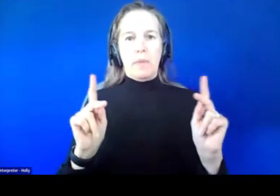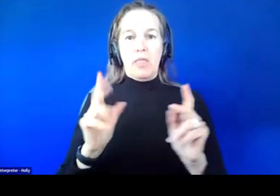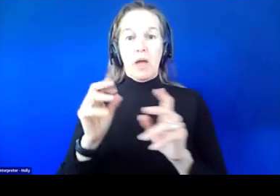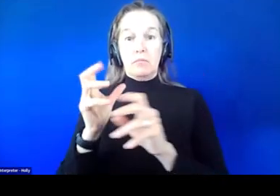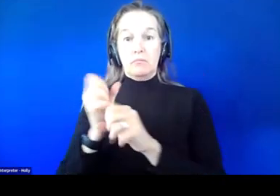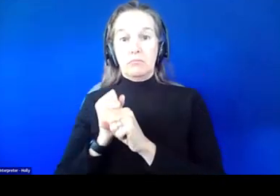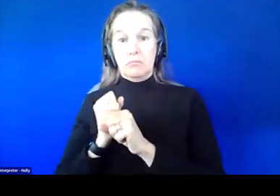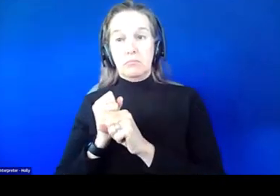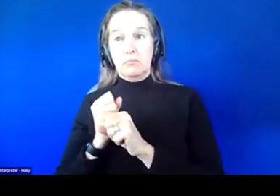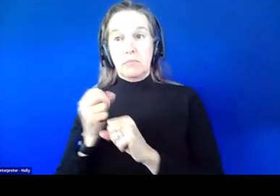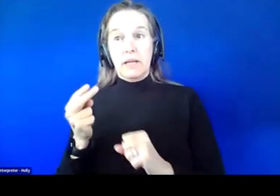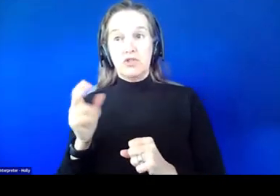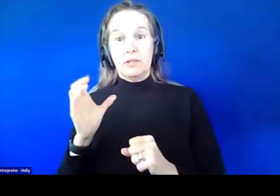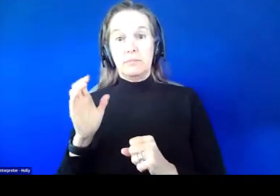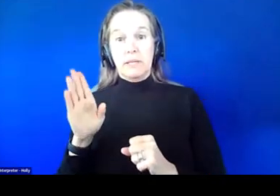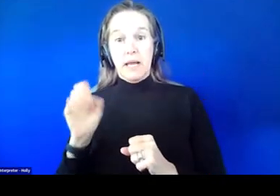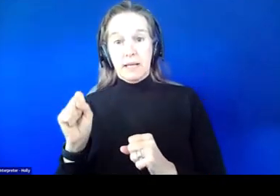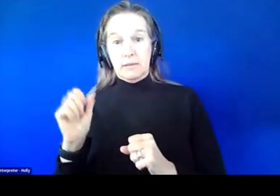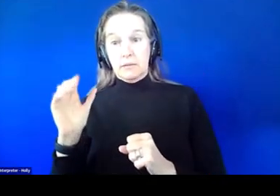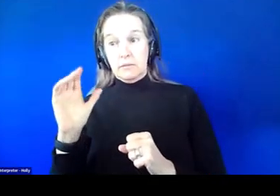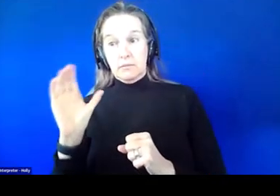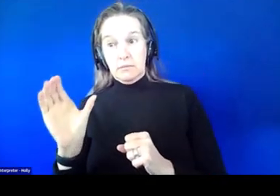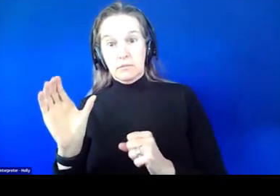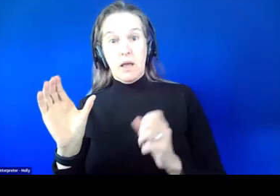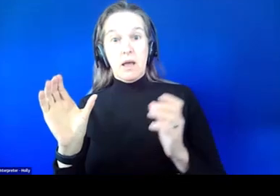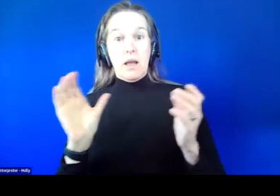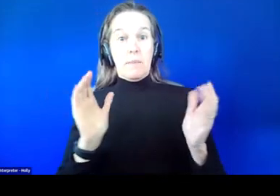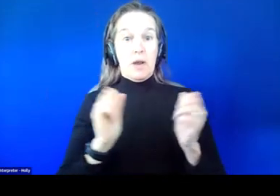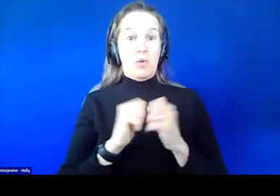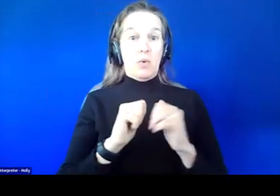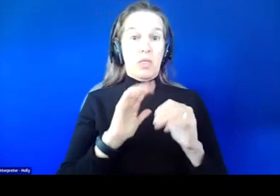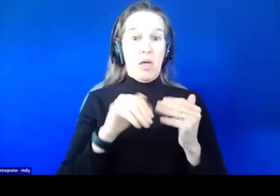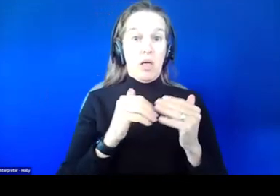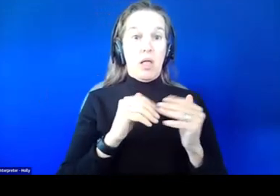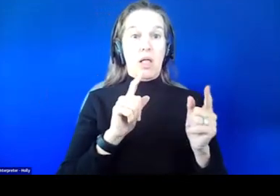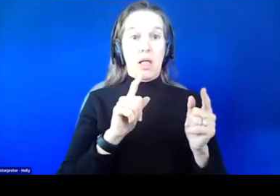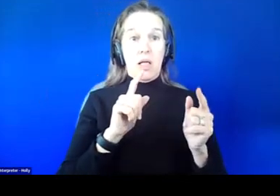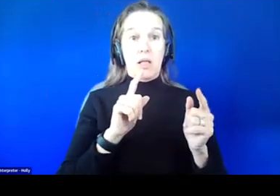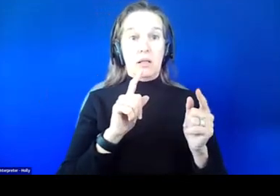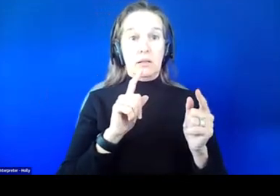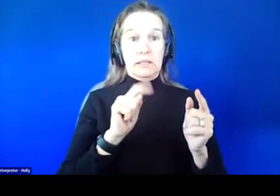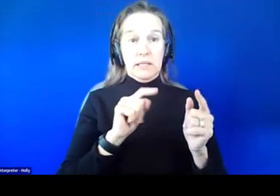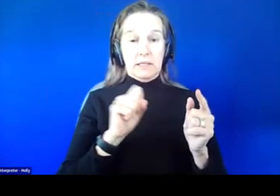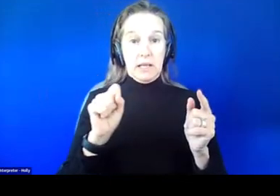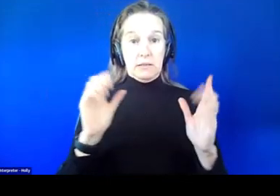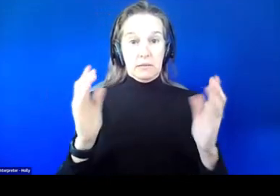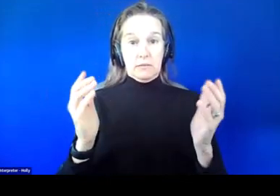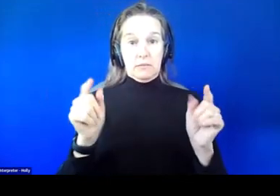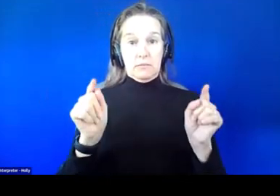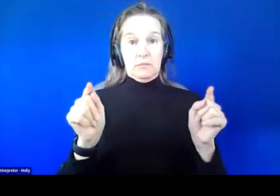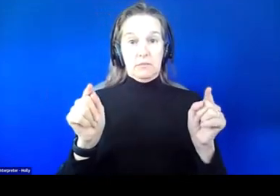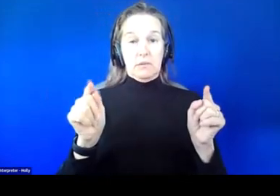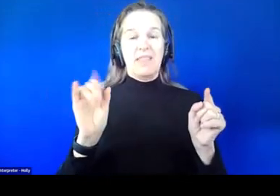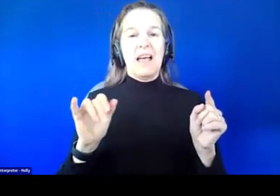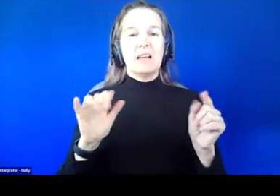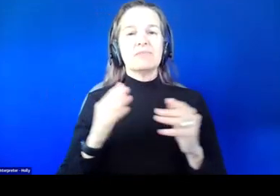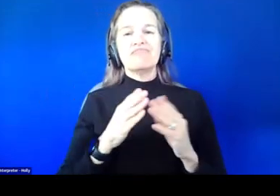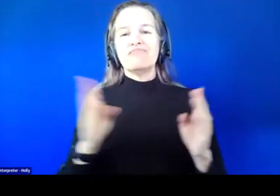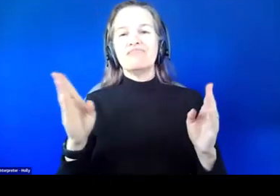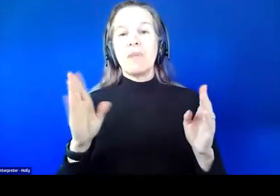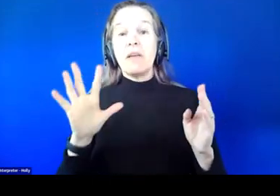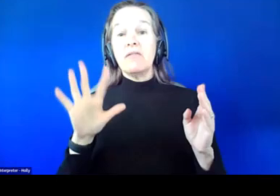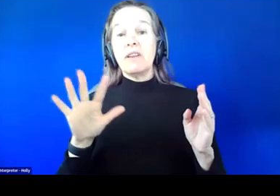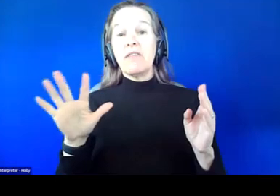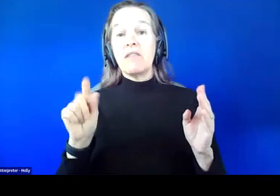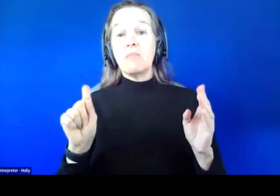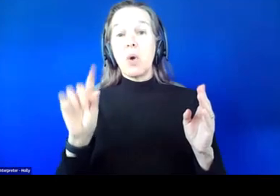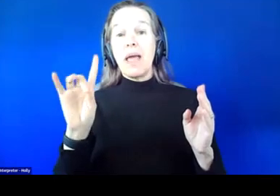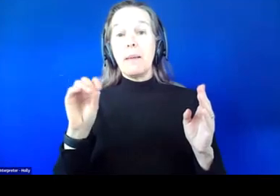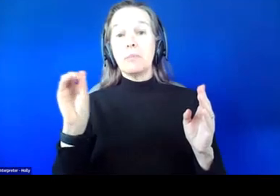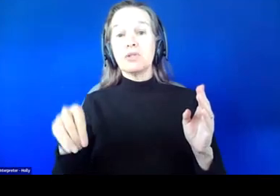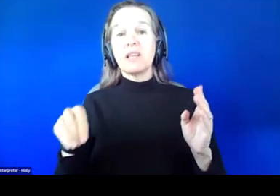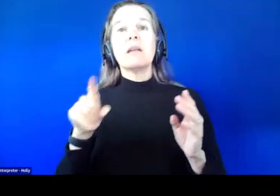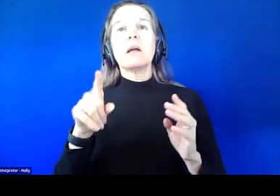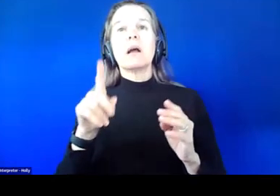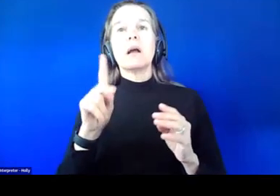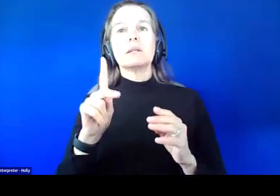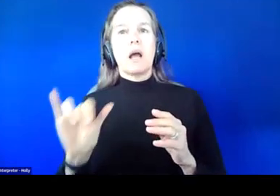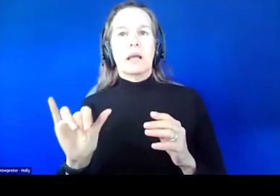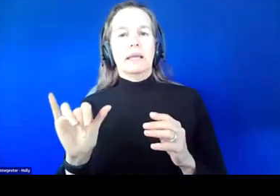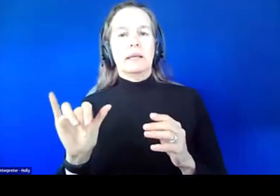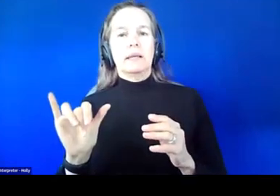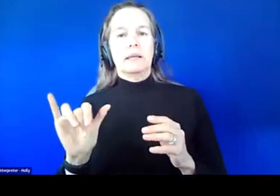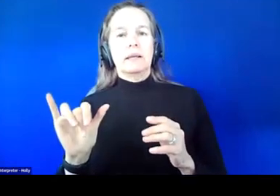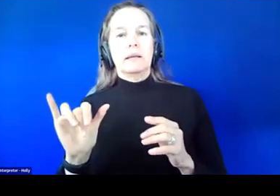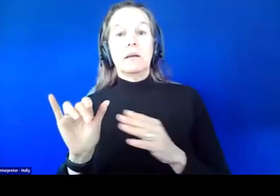to all LTSS ranged from 55.8% in Kentucky to 99